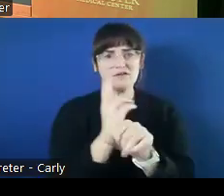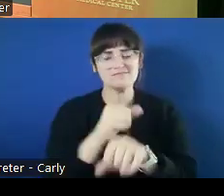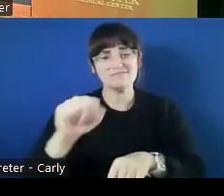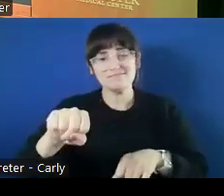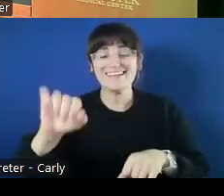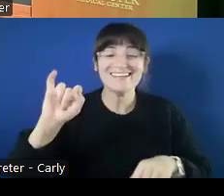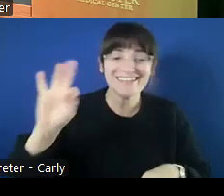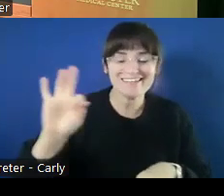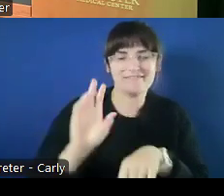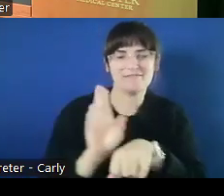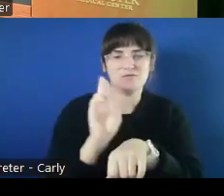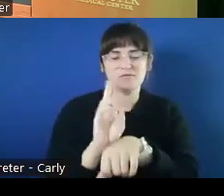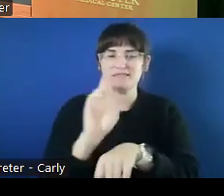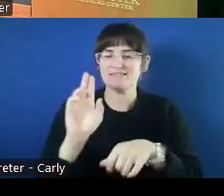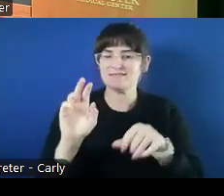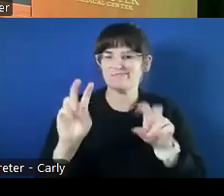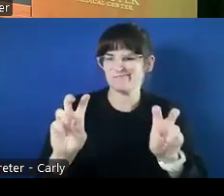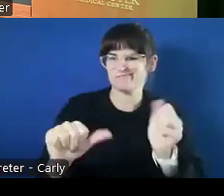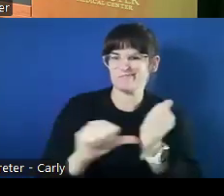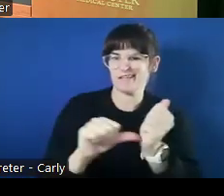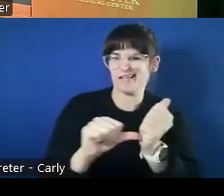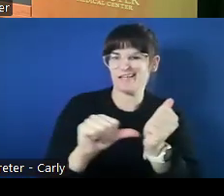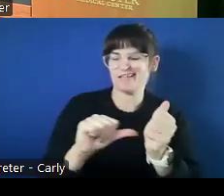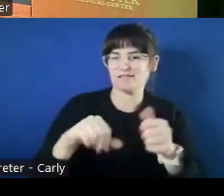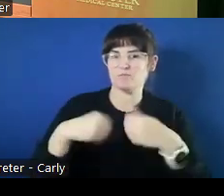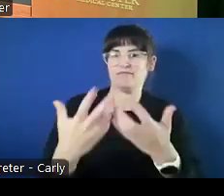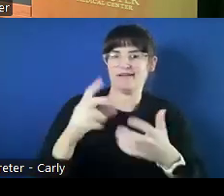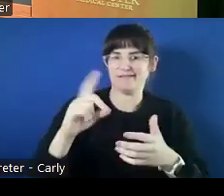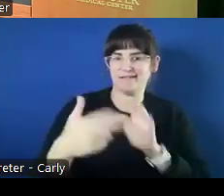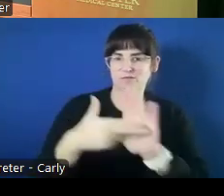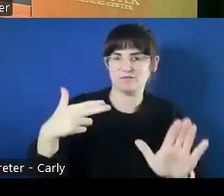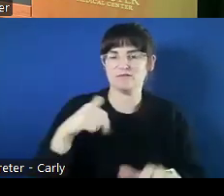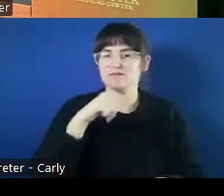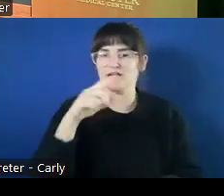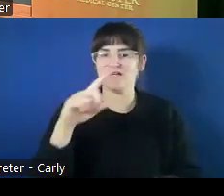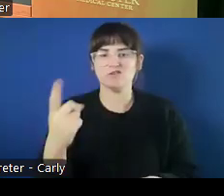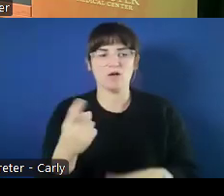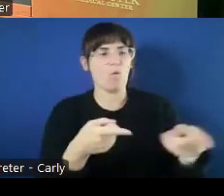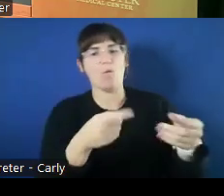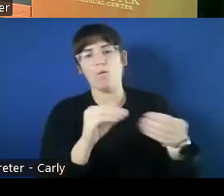as an aid to make a diagnosis as opposed to just using uh a cutoff score uh for elevated